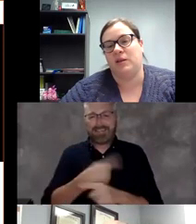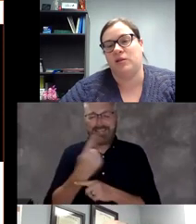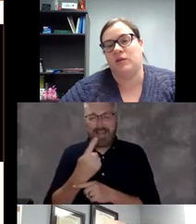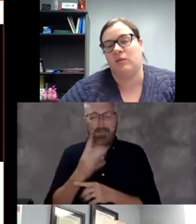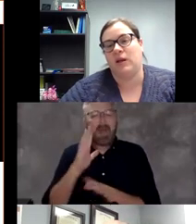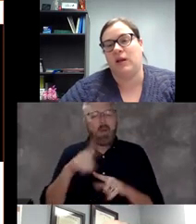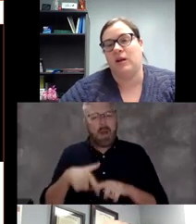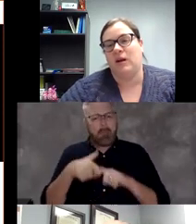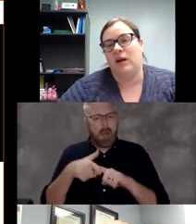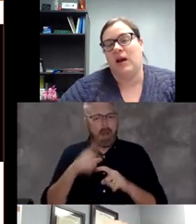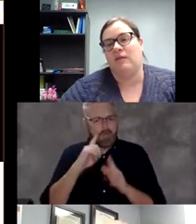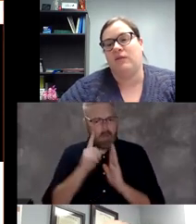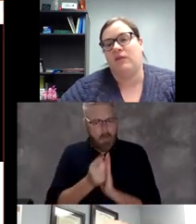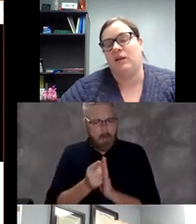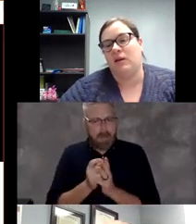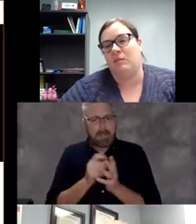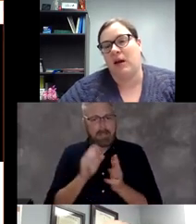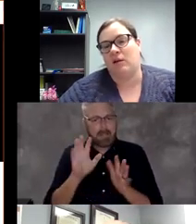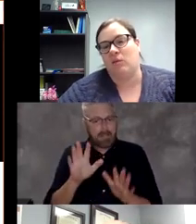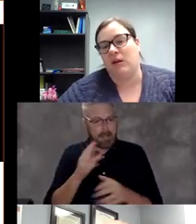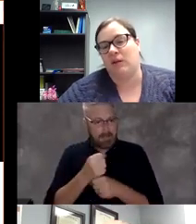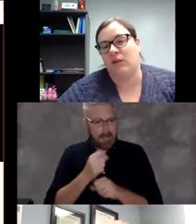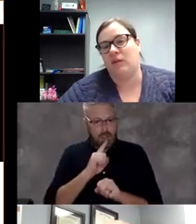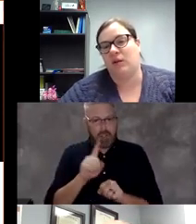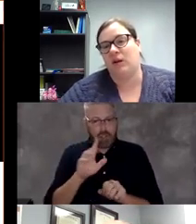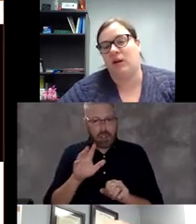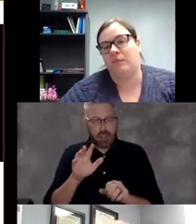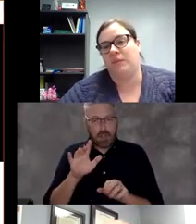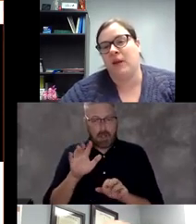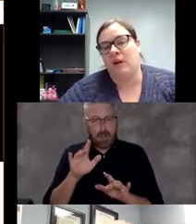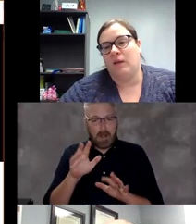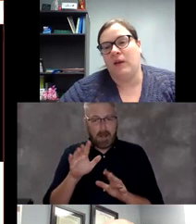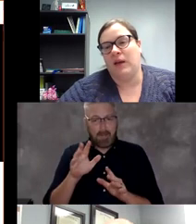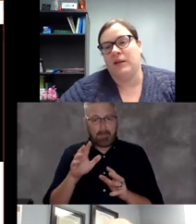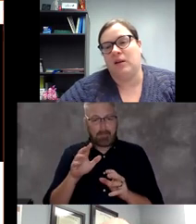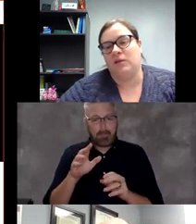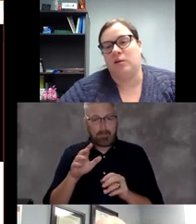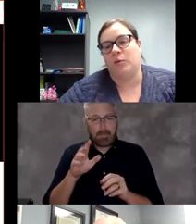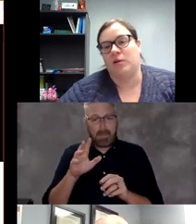MAKE SURE THAT WE HAVE THE MATTER WITH THE ASL INTERPRETER